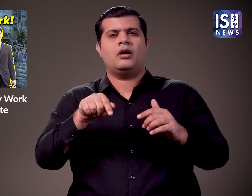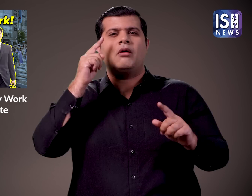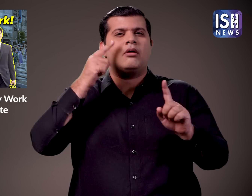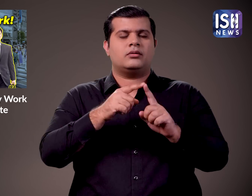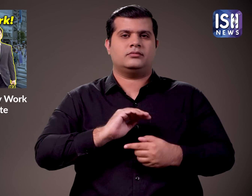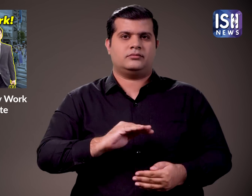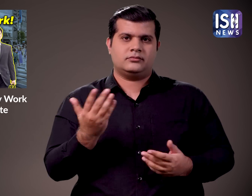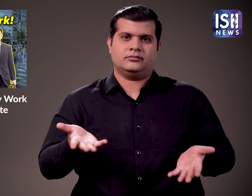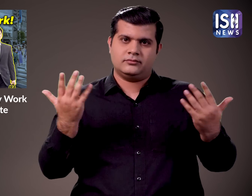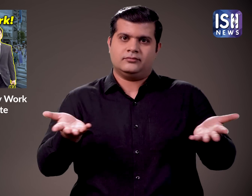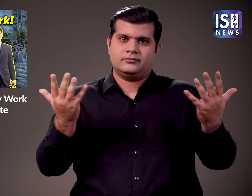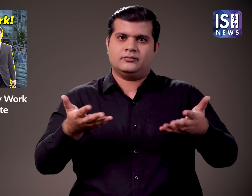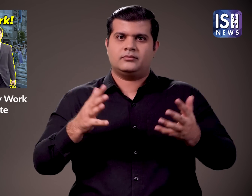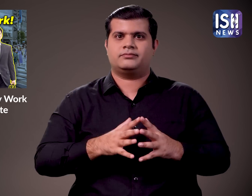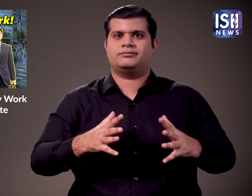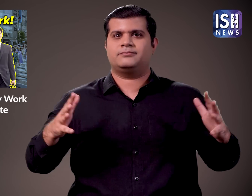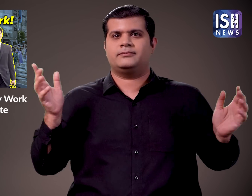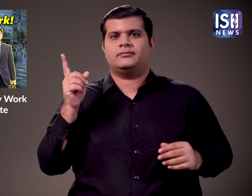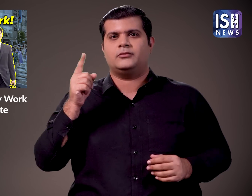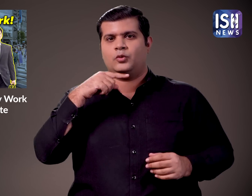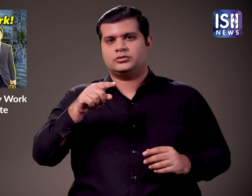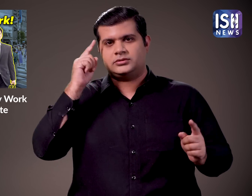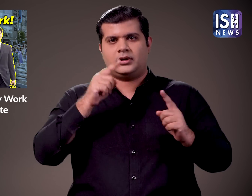This way, the birth rate will increase, thus increasing the population.